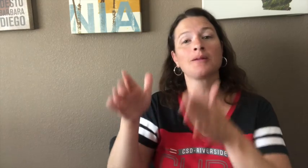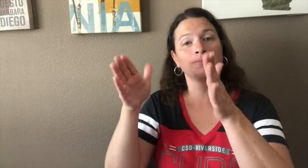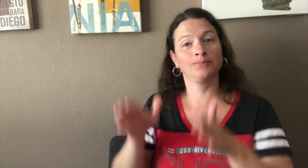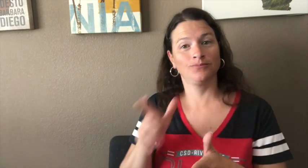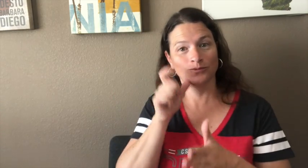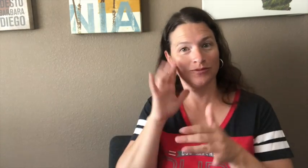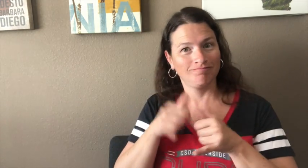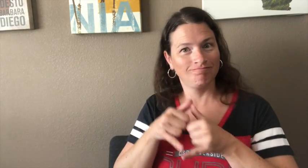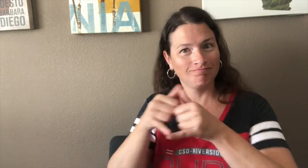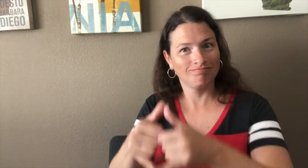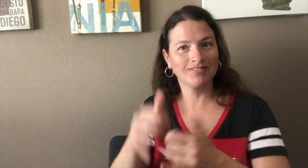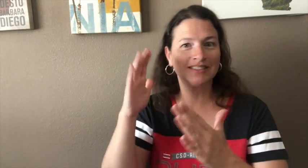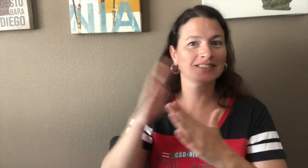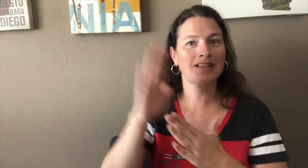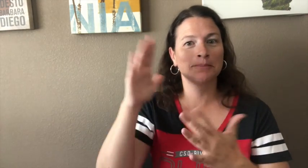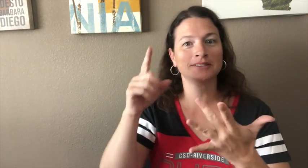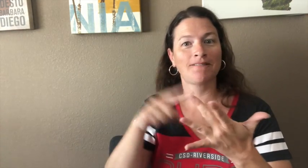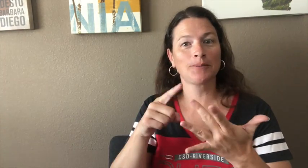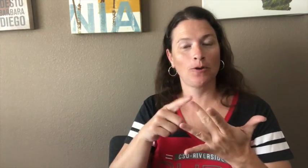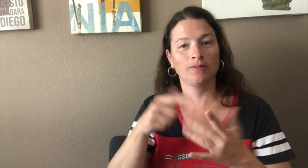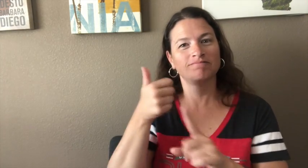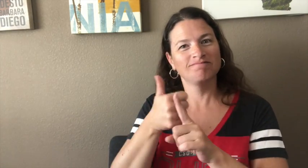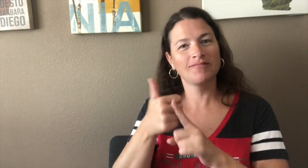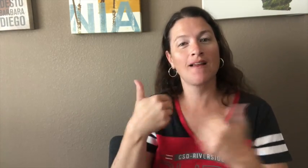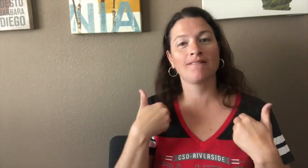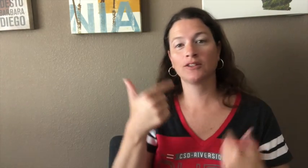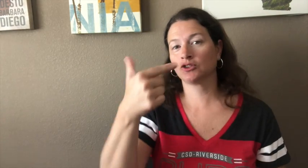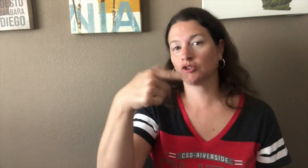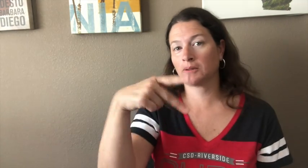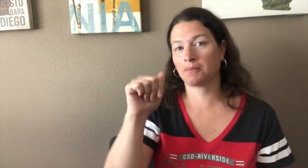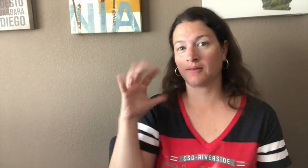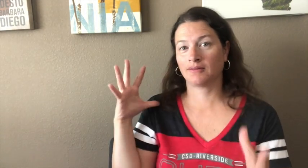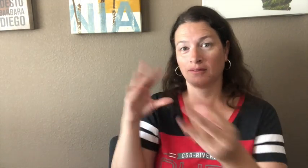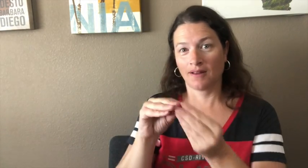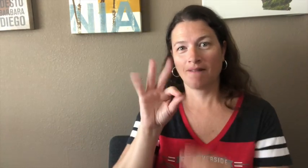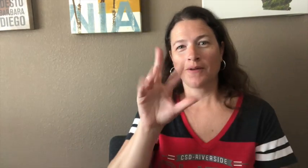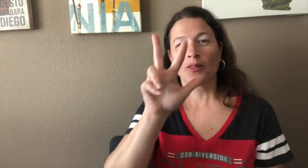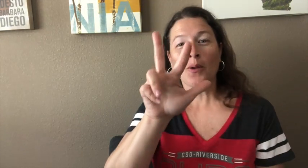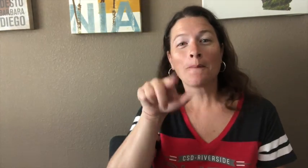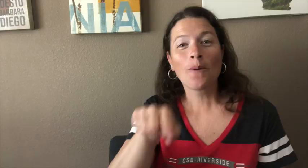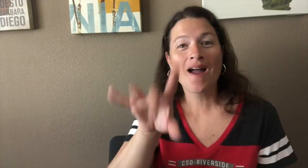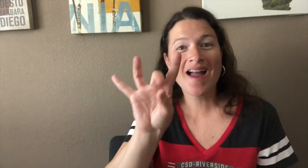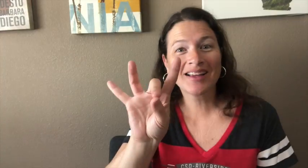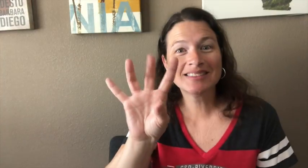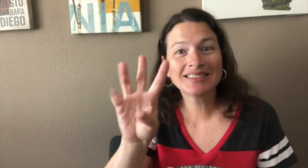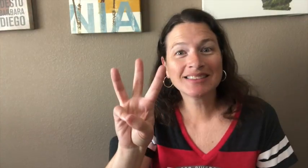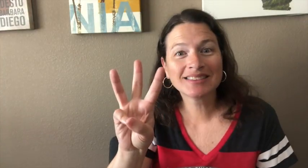all around student this student are top sophomore, has a